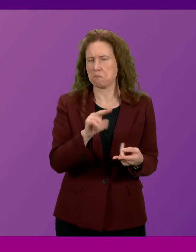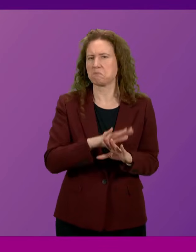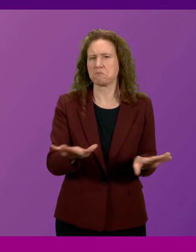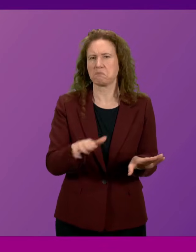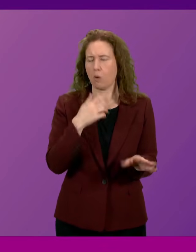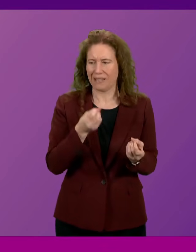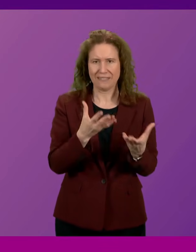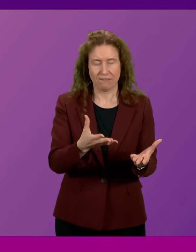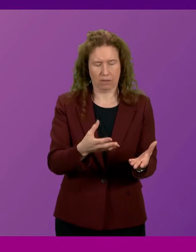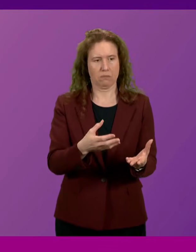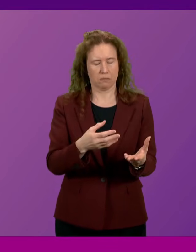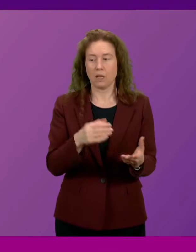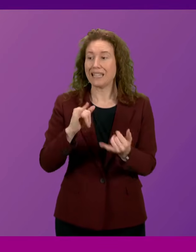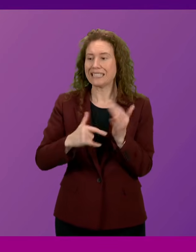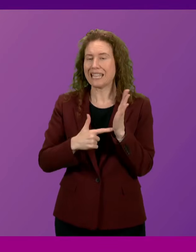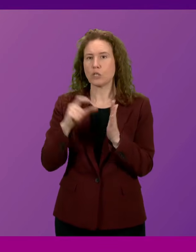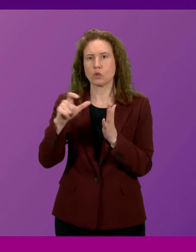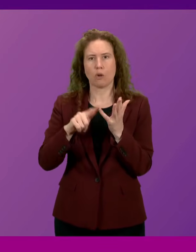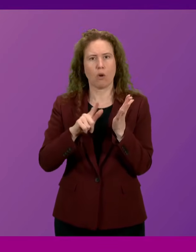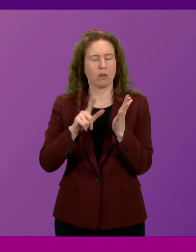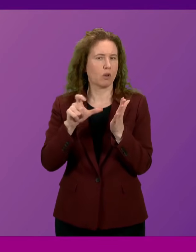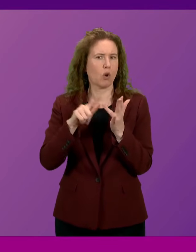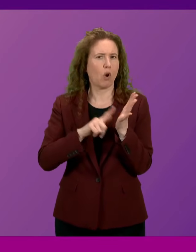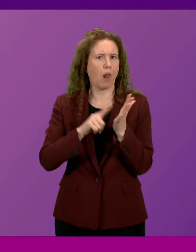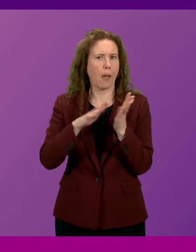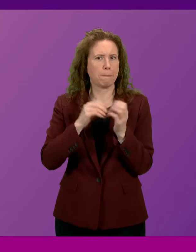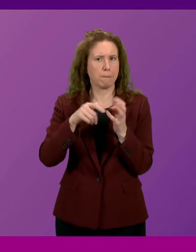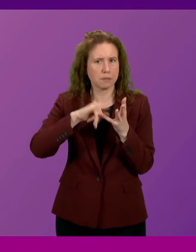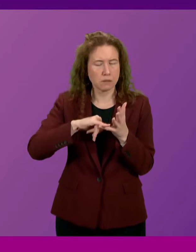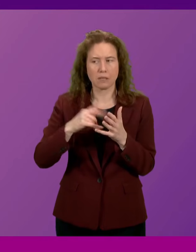in the capital. St Columba’s Hospice Care and Marie Curie Edinburgh are warning that